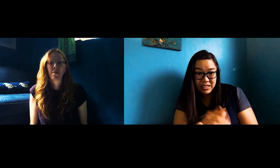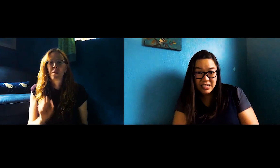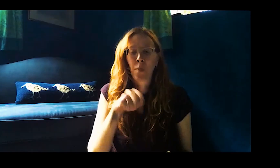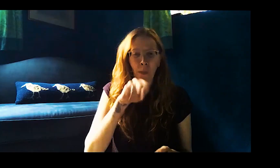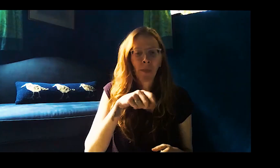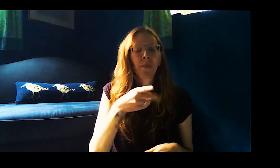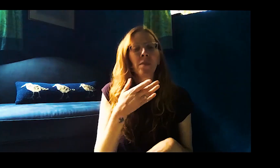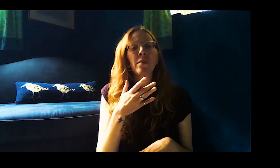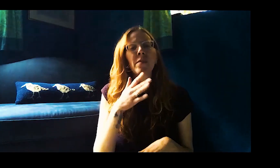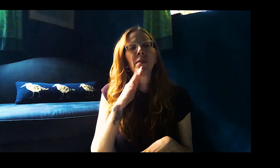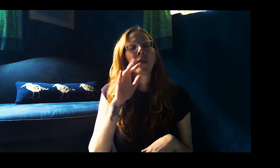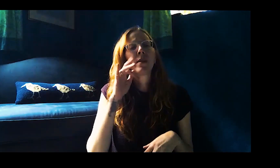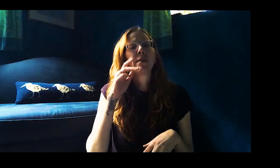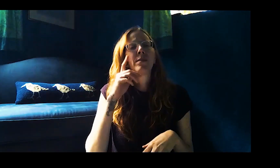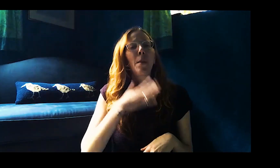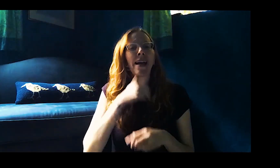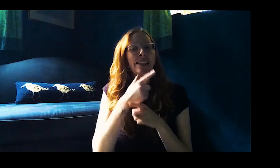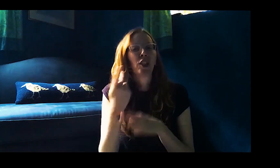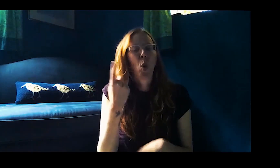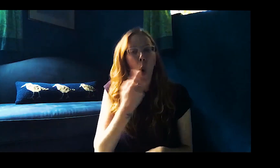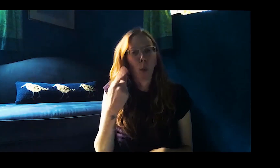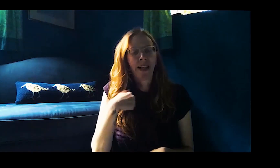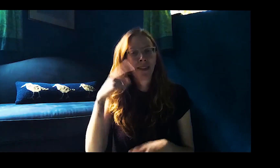what does that collaboration look like? My twin sister and I have always